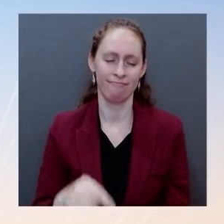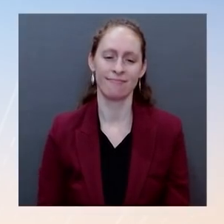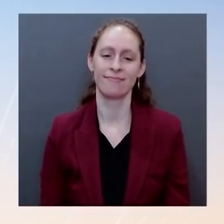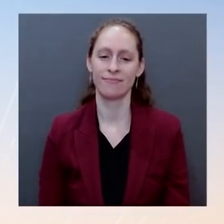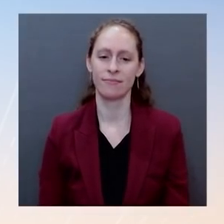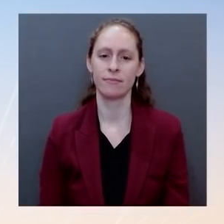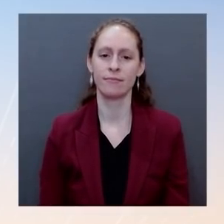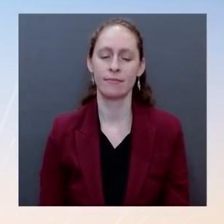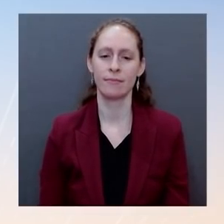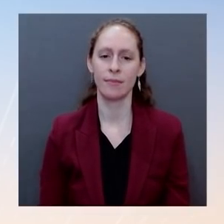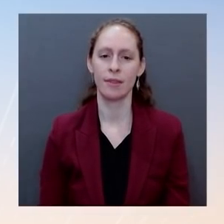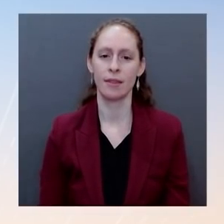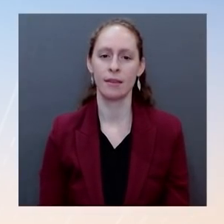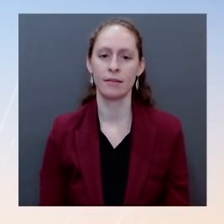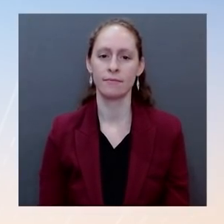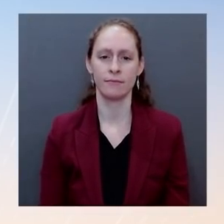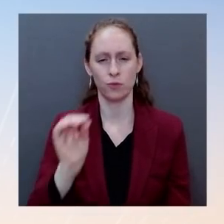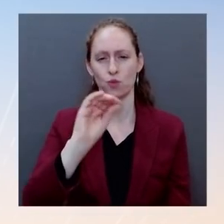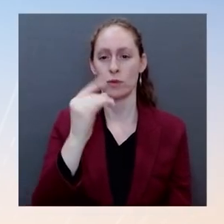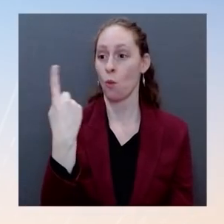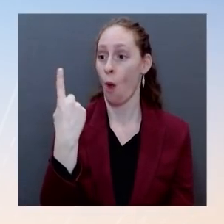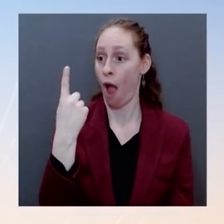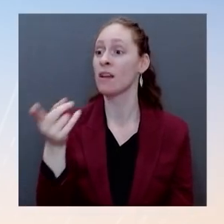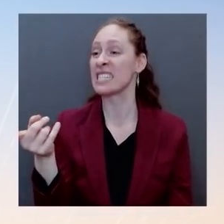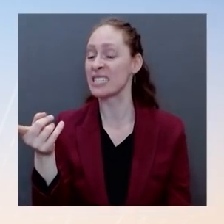I think that there is an urgent and compelling priority